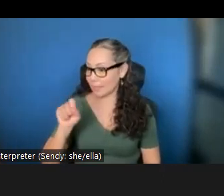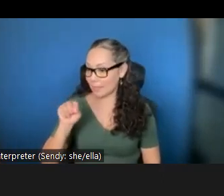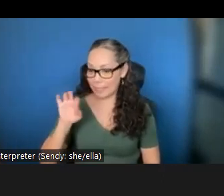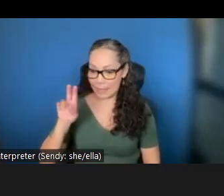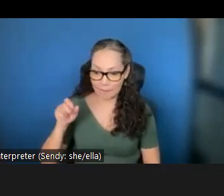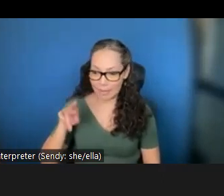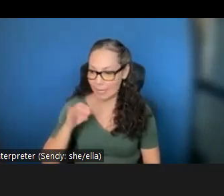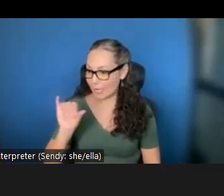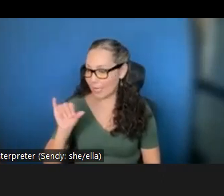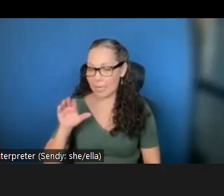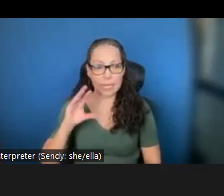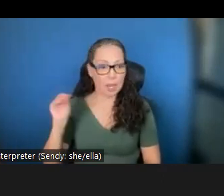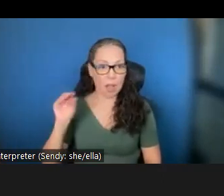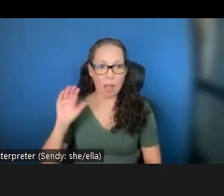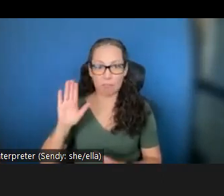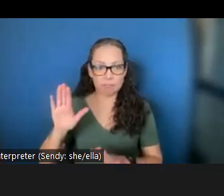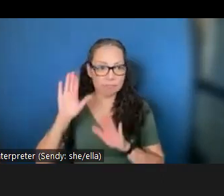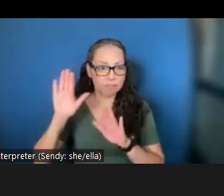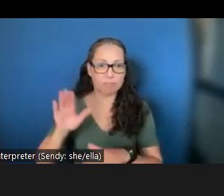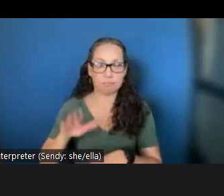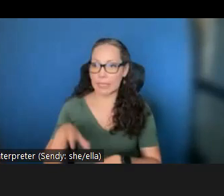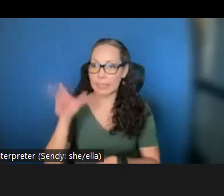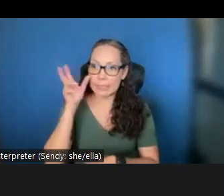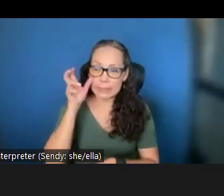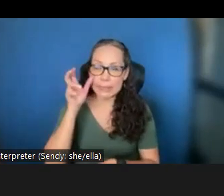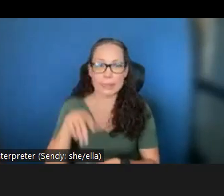for listen listening thank you for taking our comments and incorporating them into the